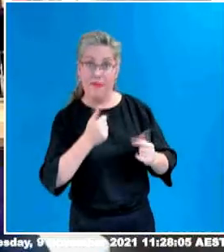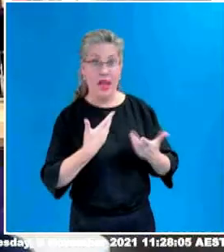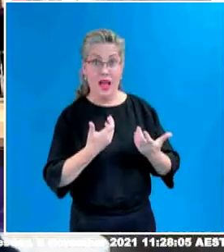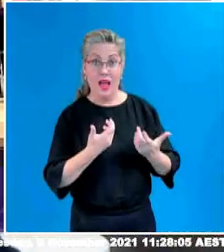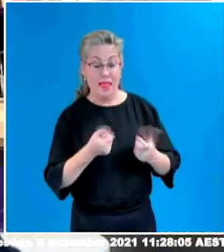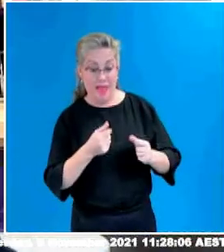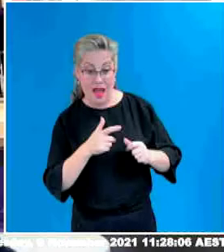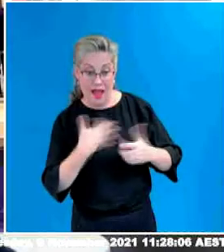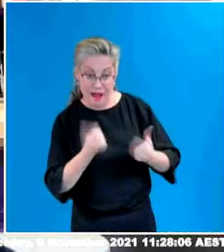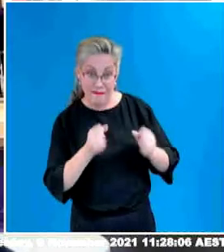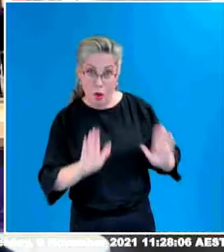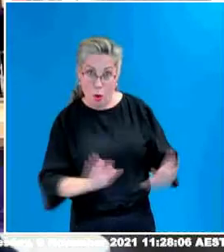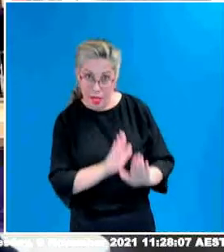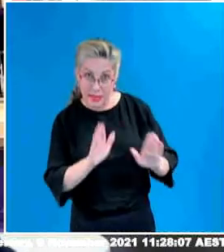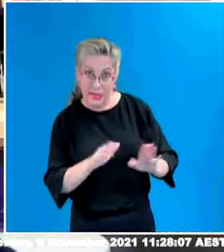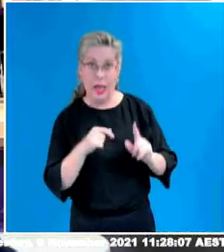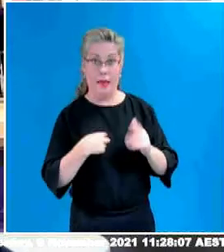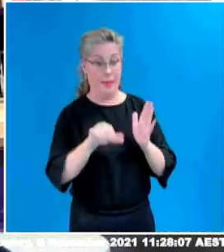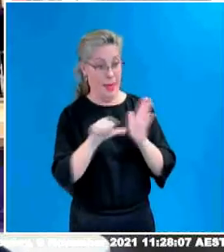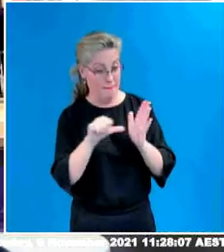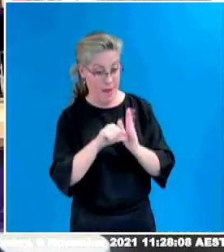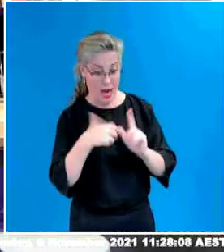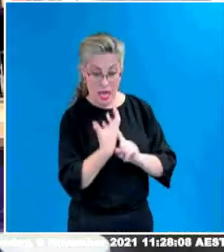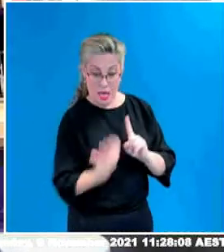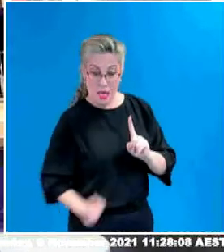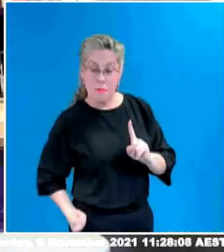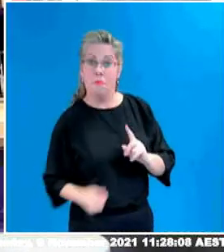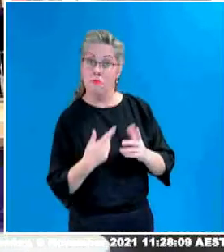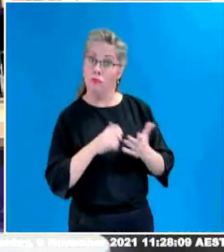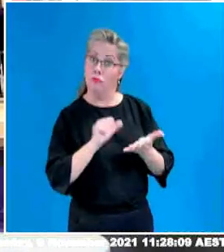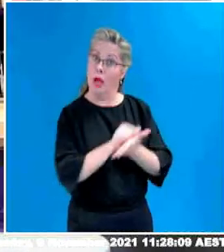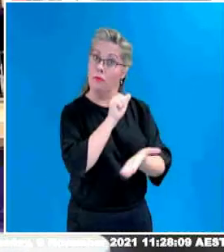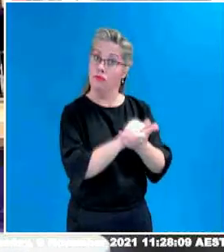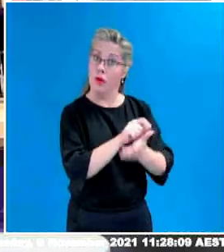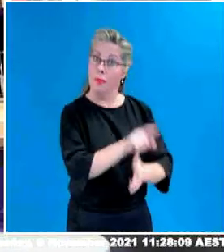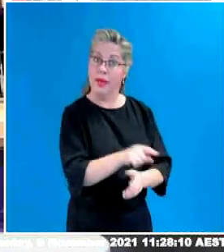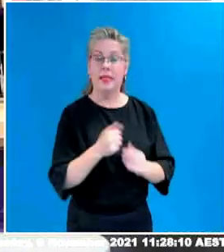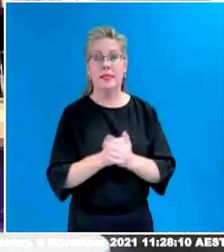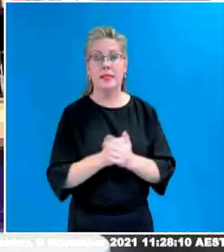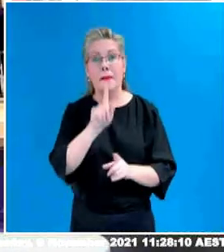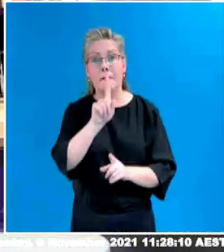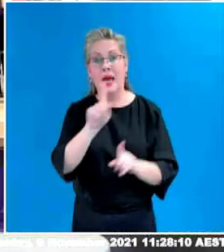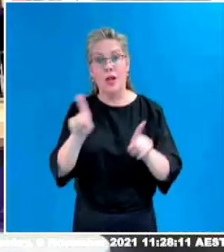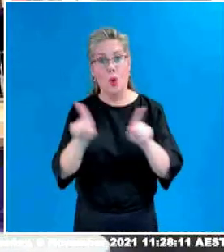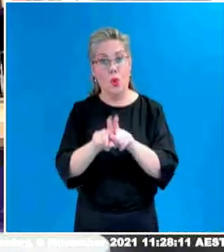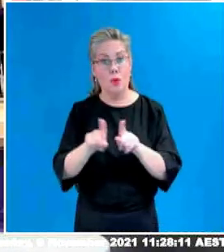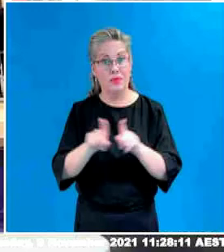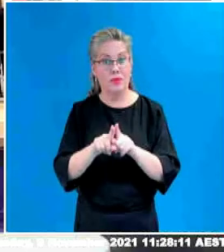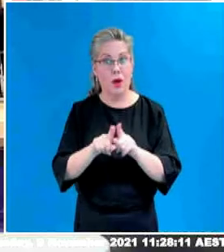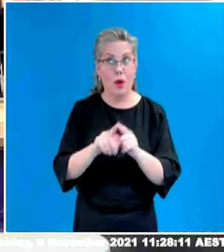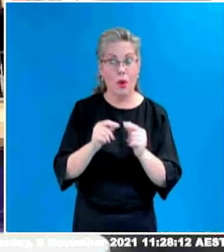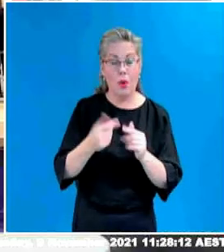far-flung place overseas, that supply chain. But the supply chain is also local, particularly more so with the provision